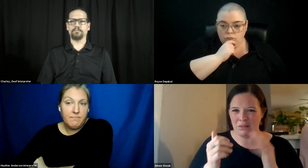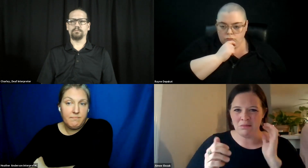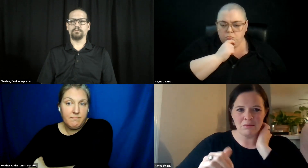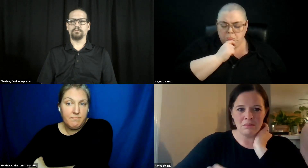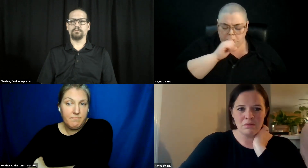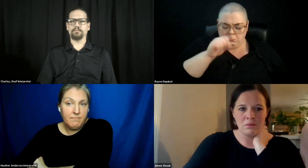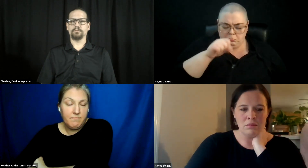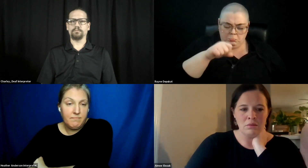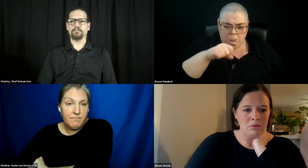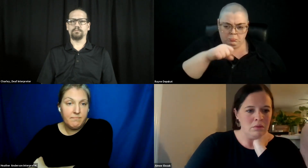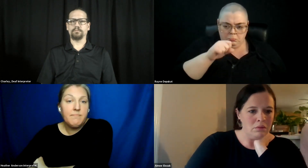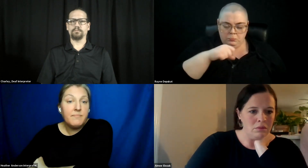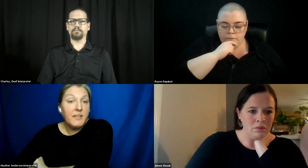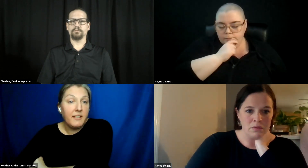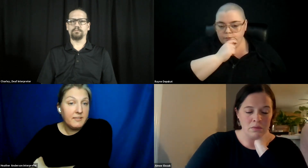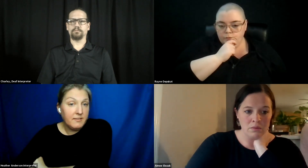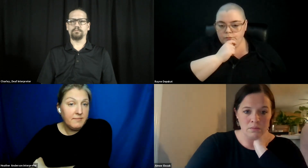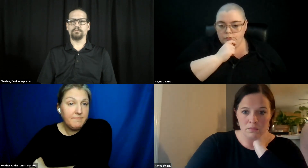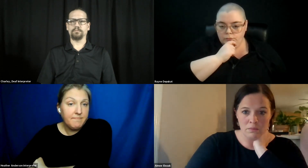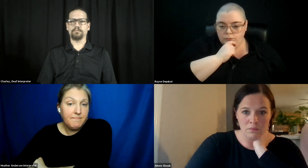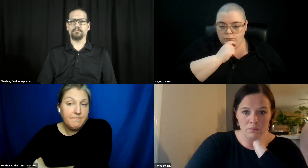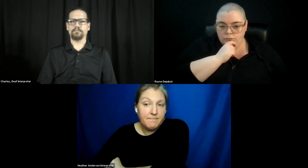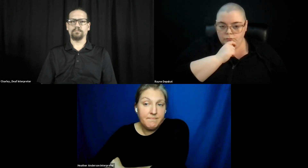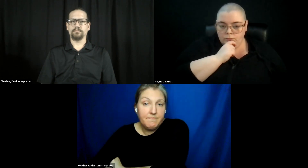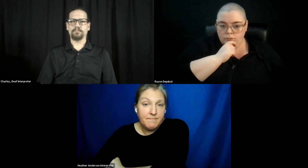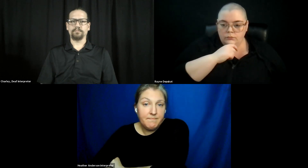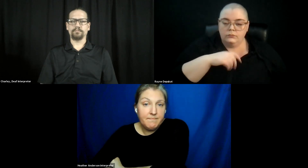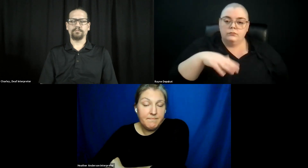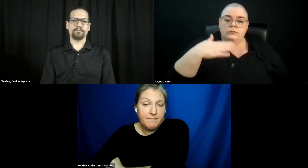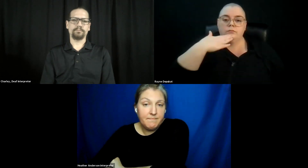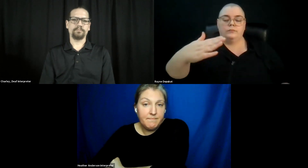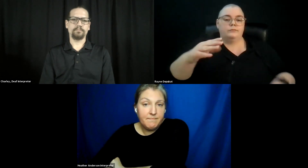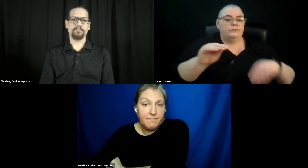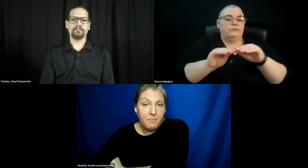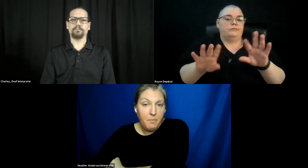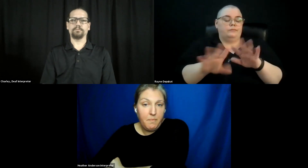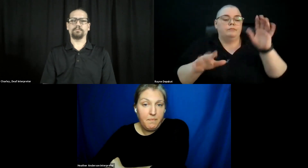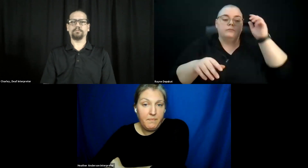So hopefully that's helpful. Yeah.